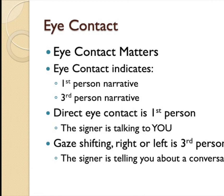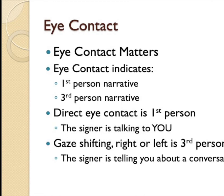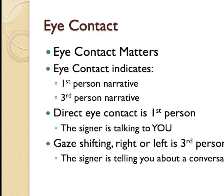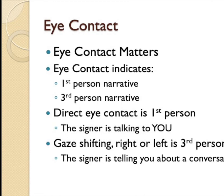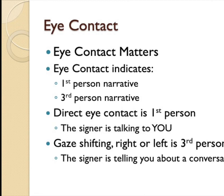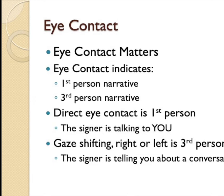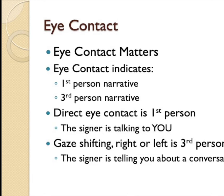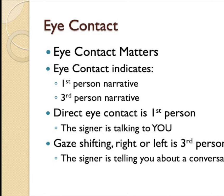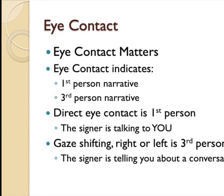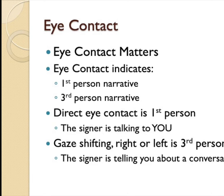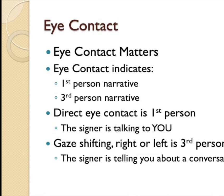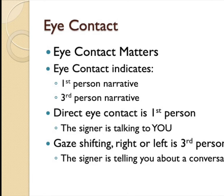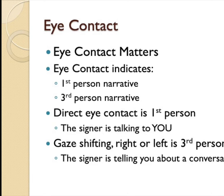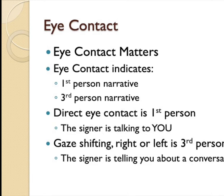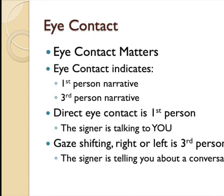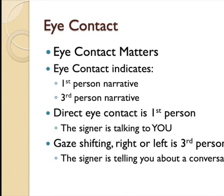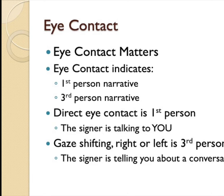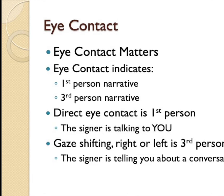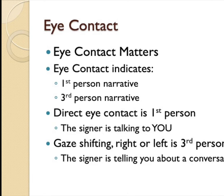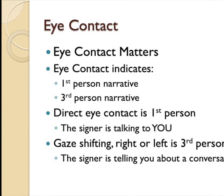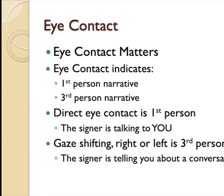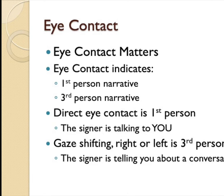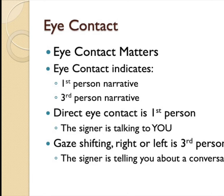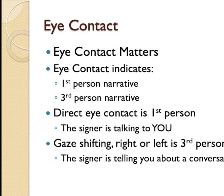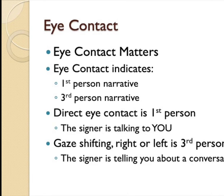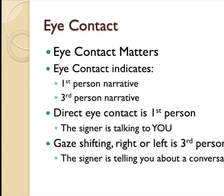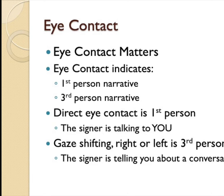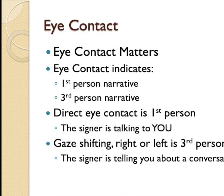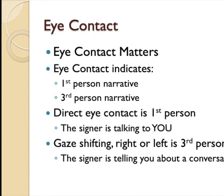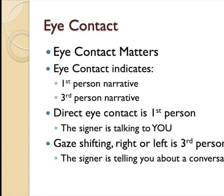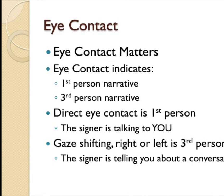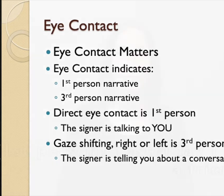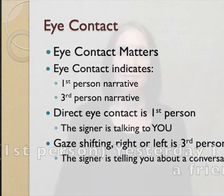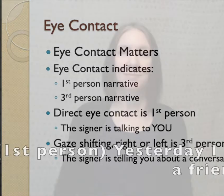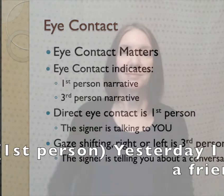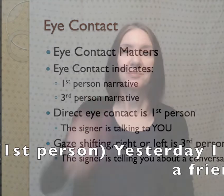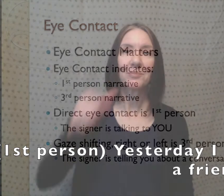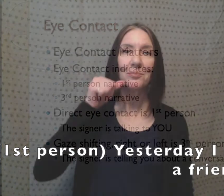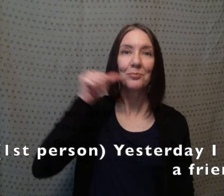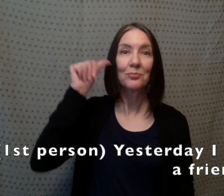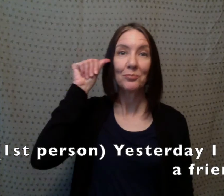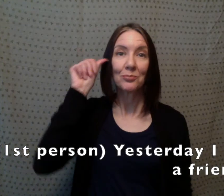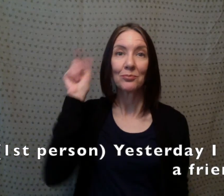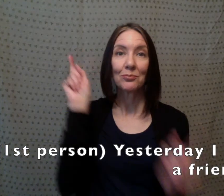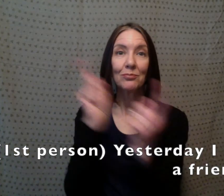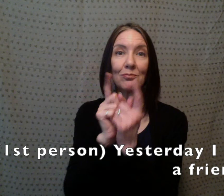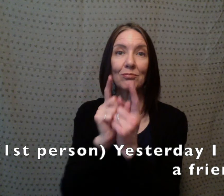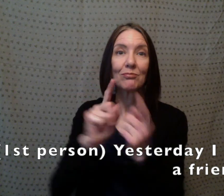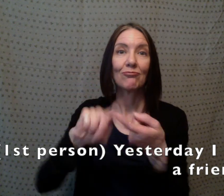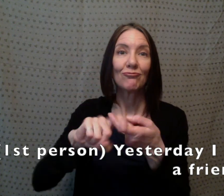person narrative, telling you about what happened.